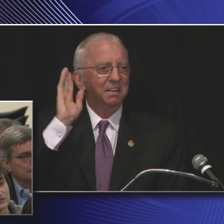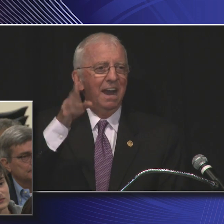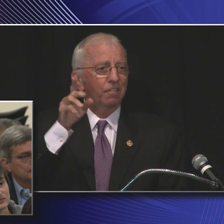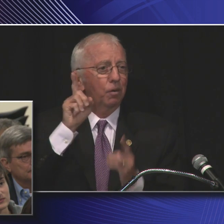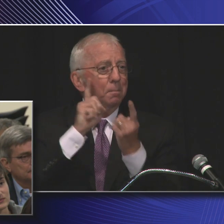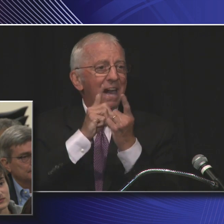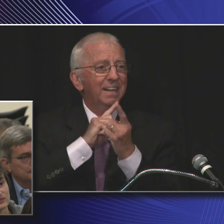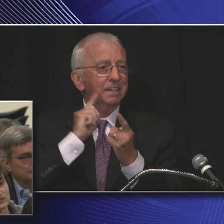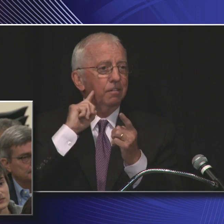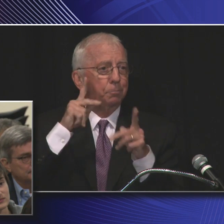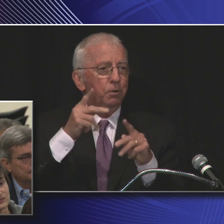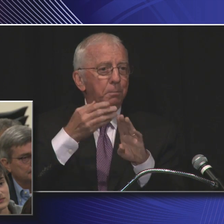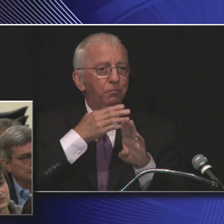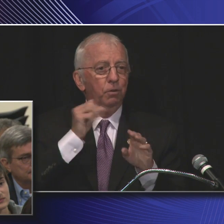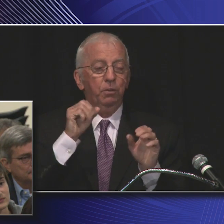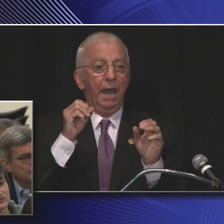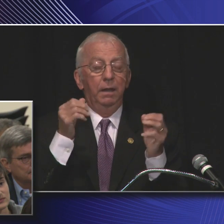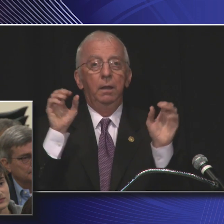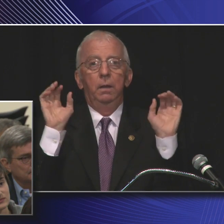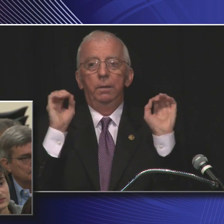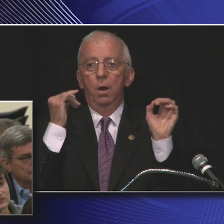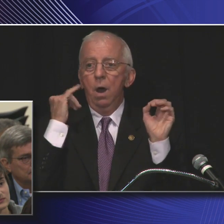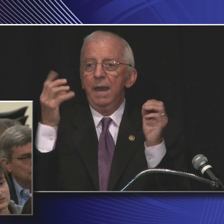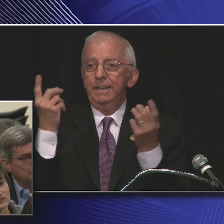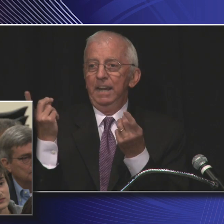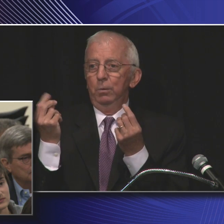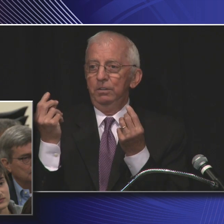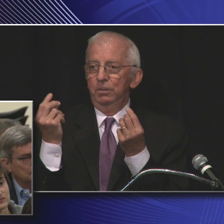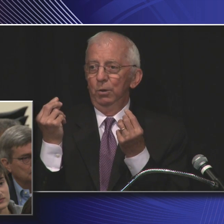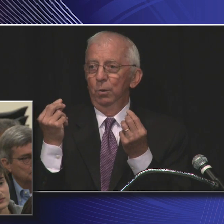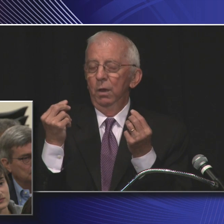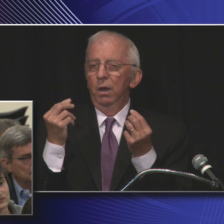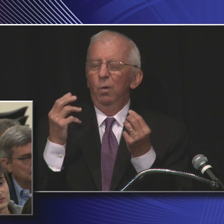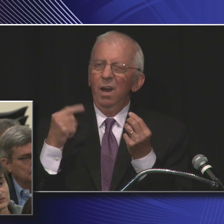never met a deaf person before so he had no idea what to do.